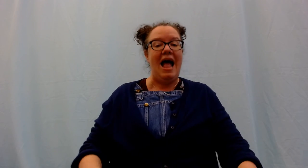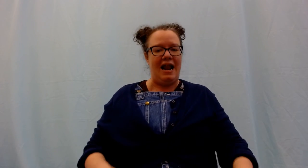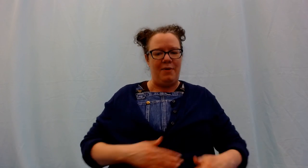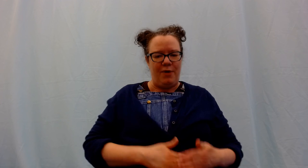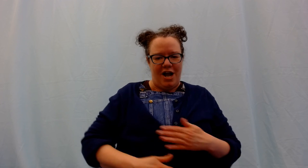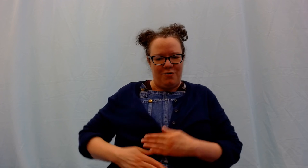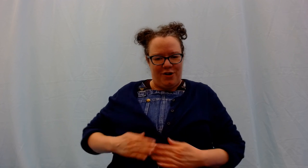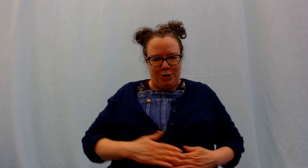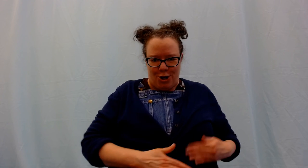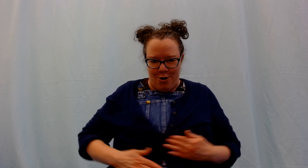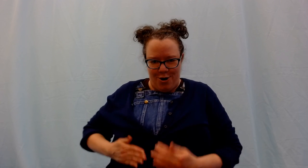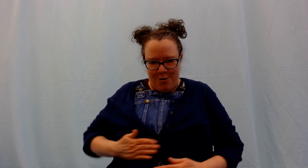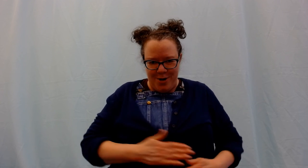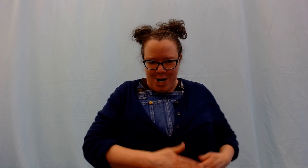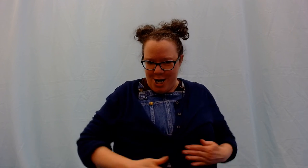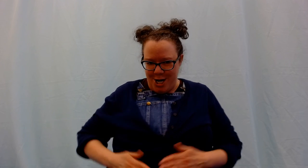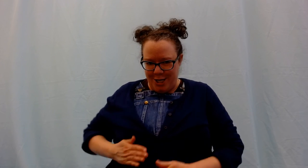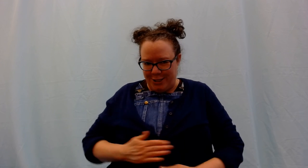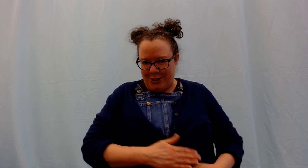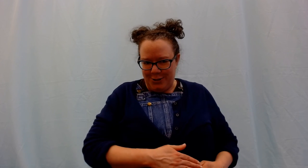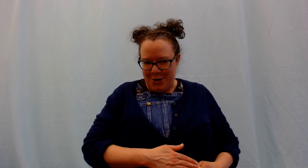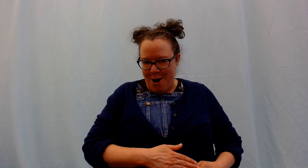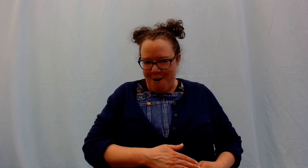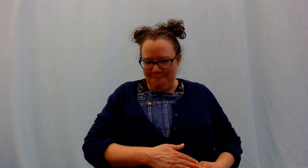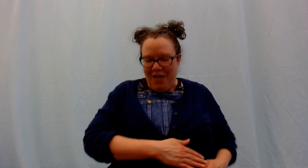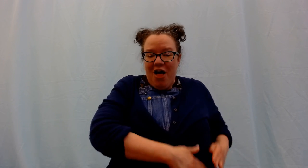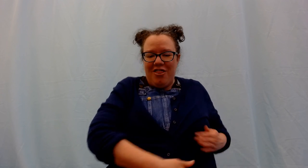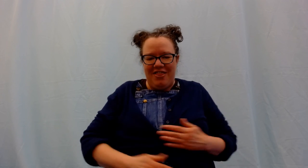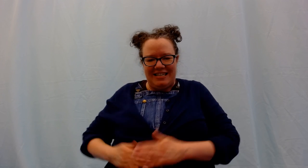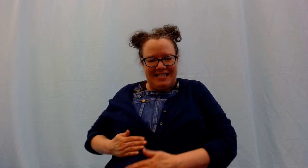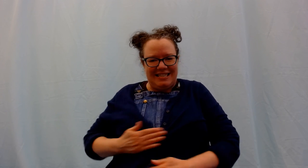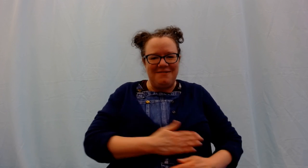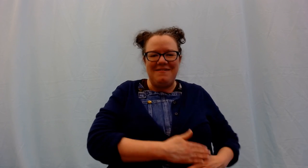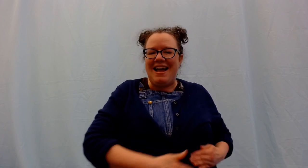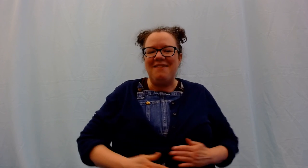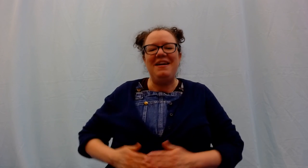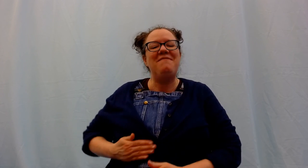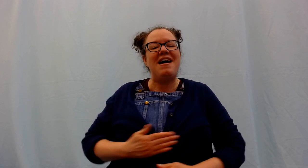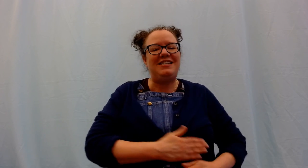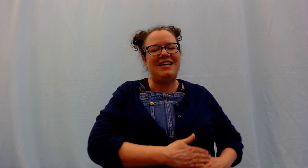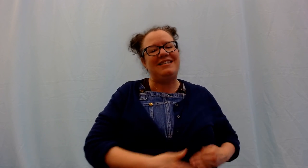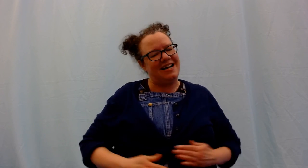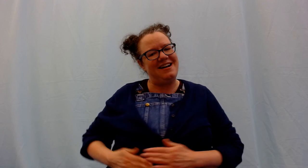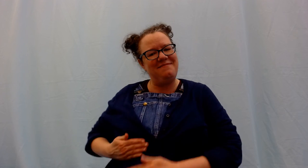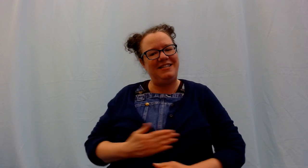And how about we end with our tummies? Yeah. #This is the way we wash our tummies,#